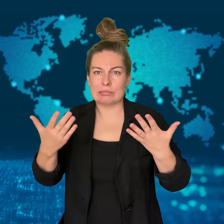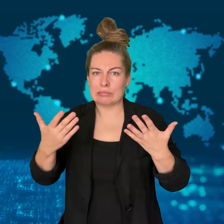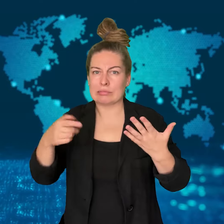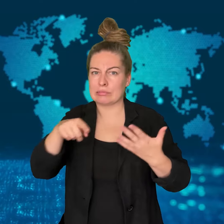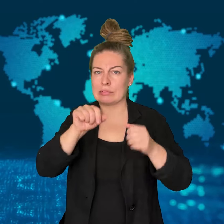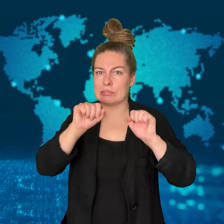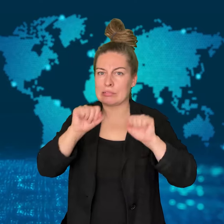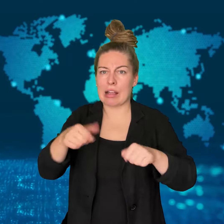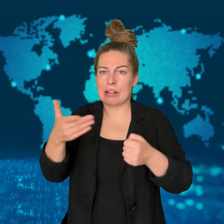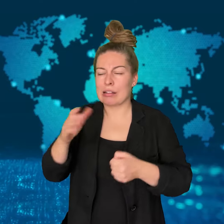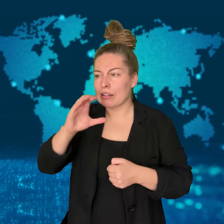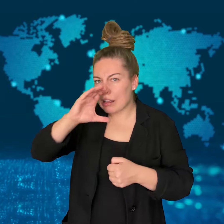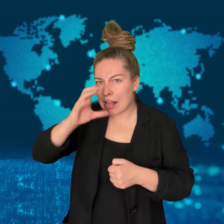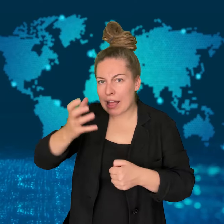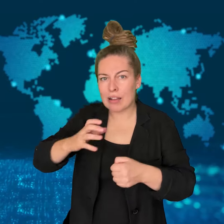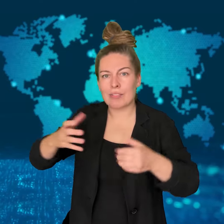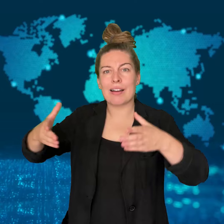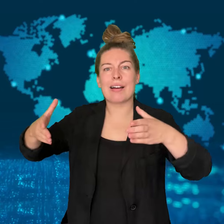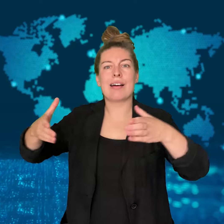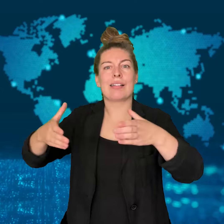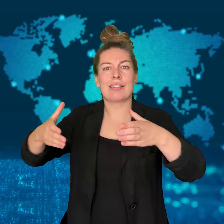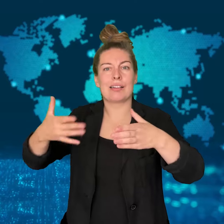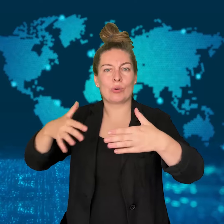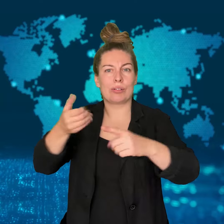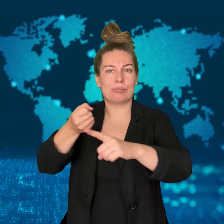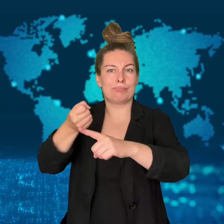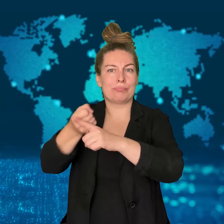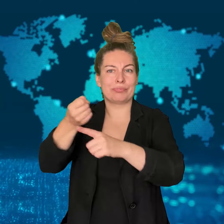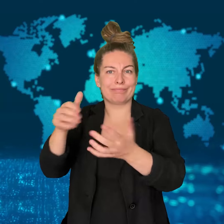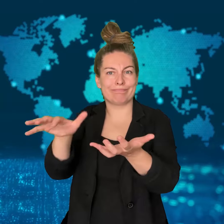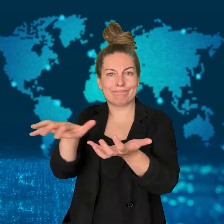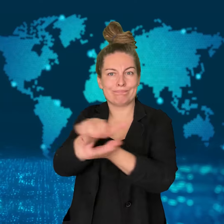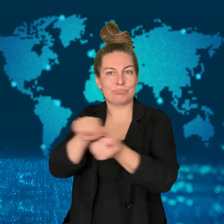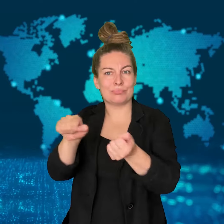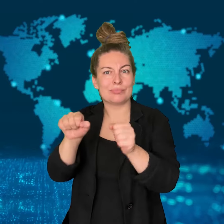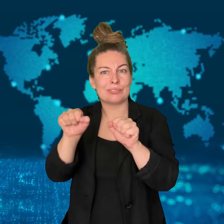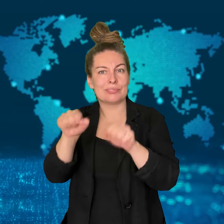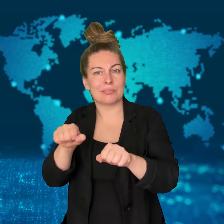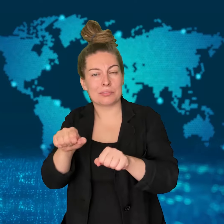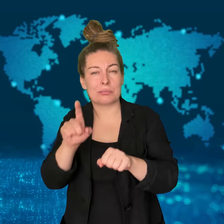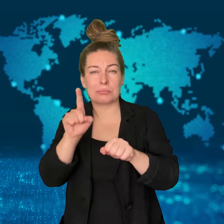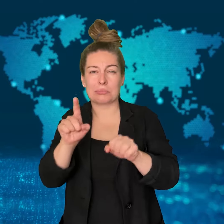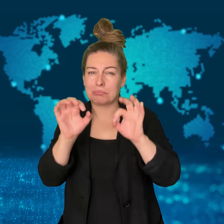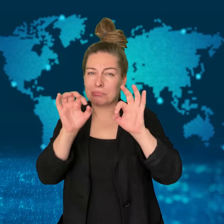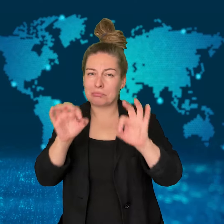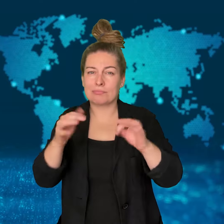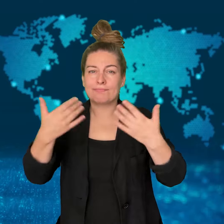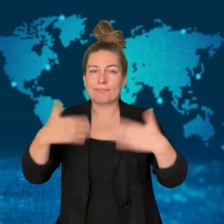on habitat the elephants were having, saying the population had